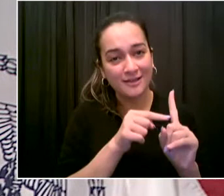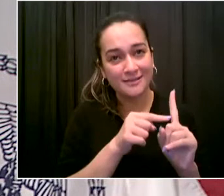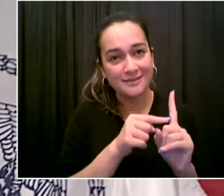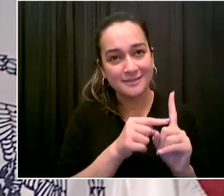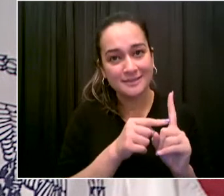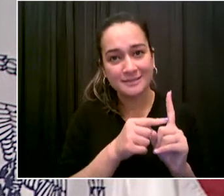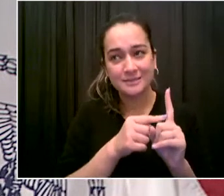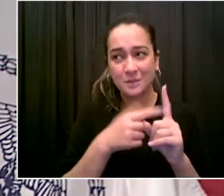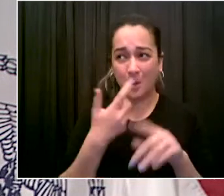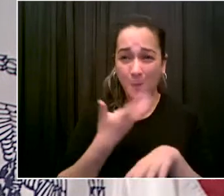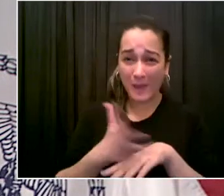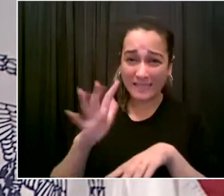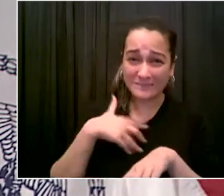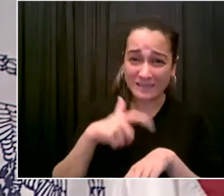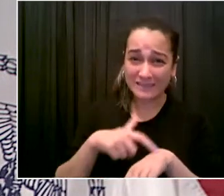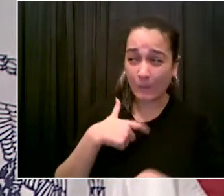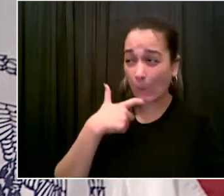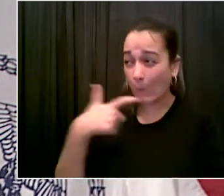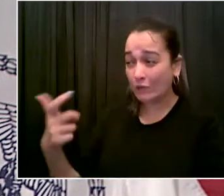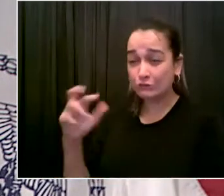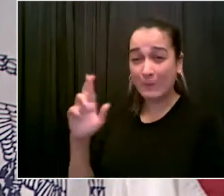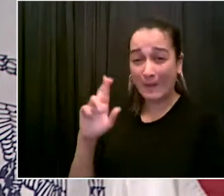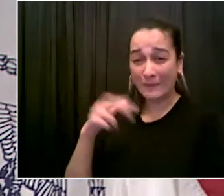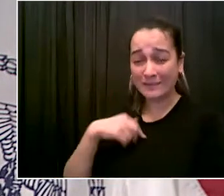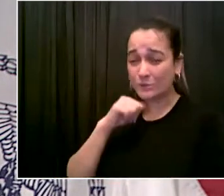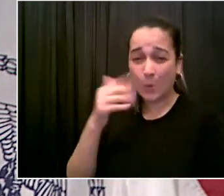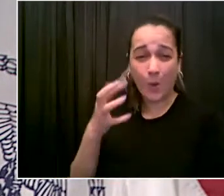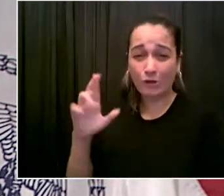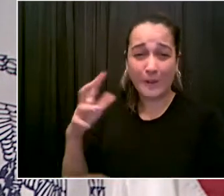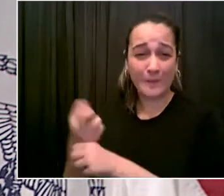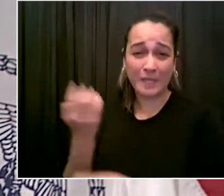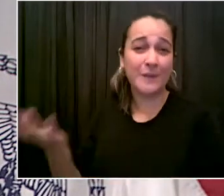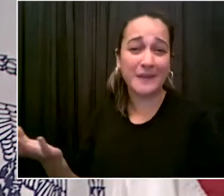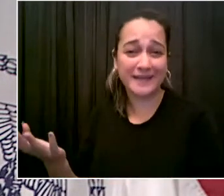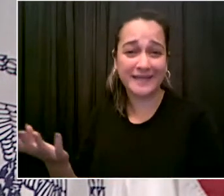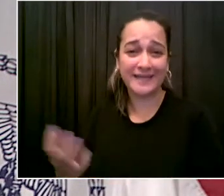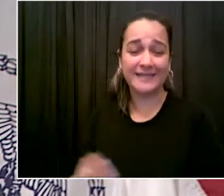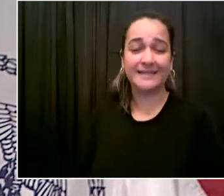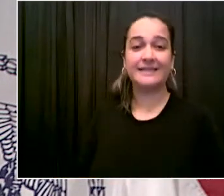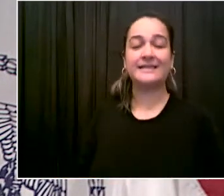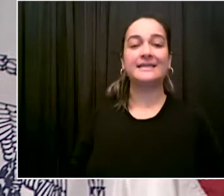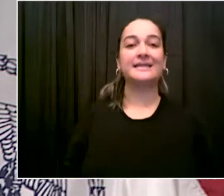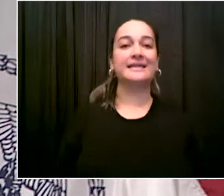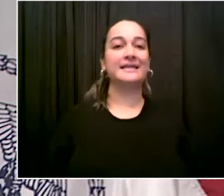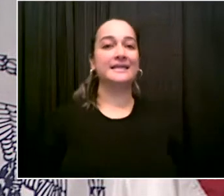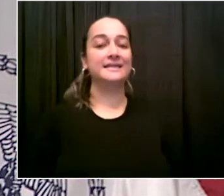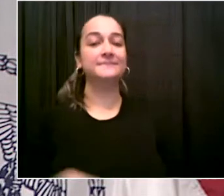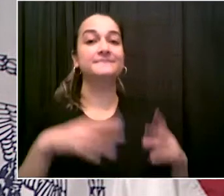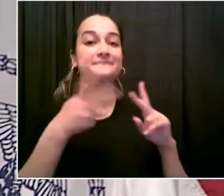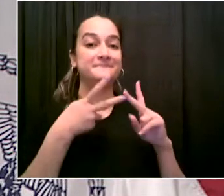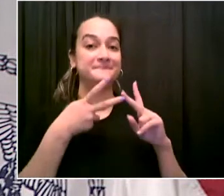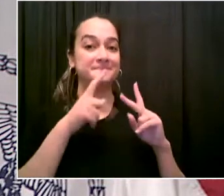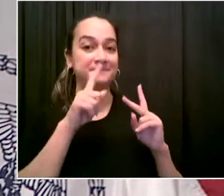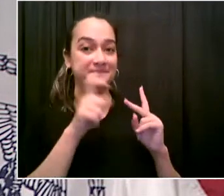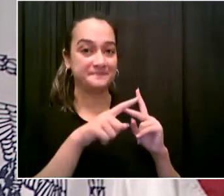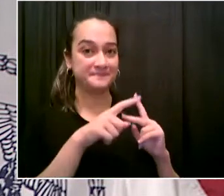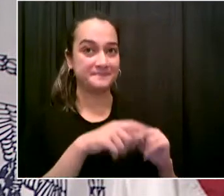WE HVEA A VERY STRONG FIELD OF CADINDATES. I'M NOT GOING TO PUT MY TIME INTO